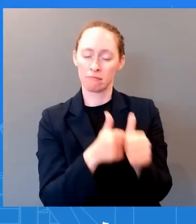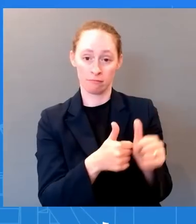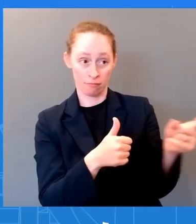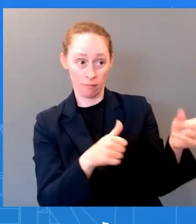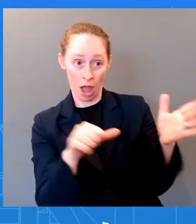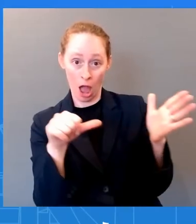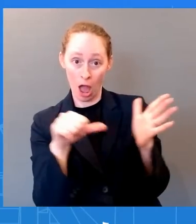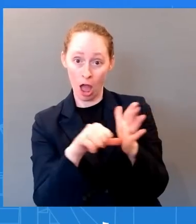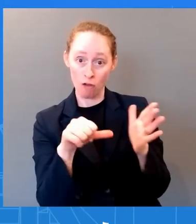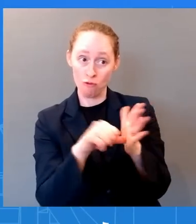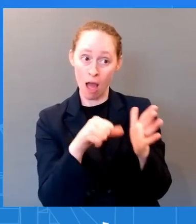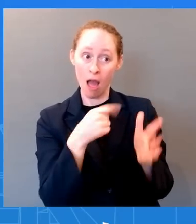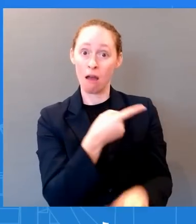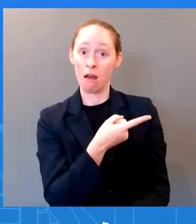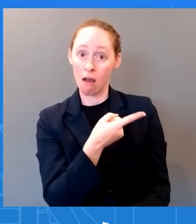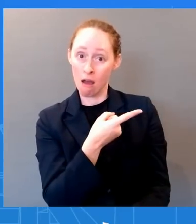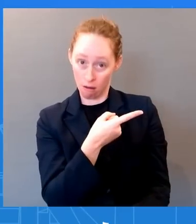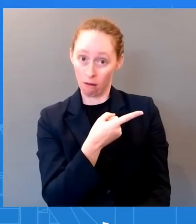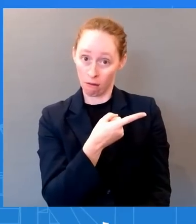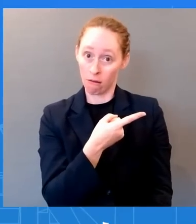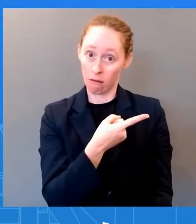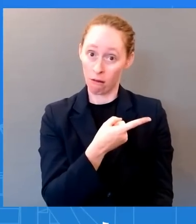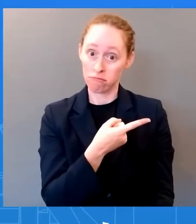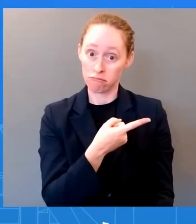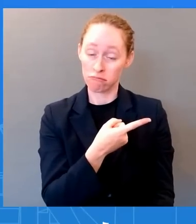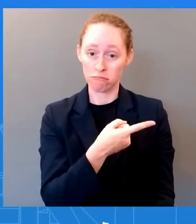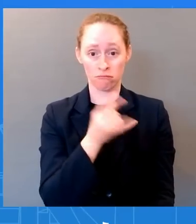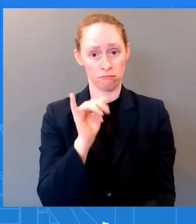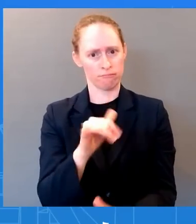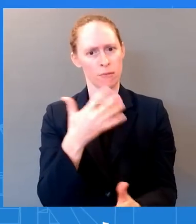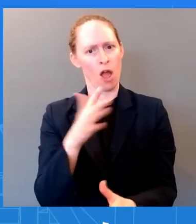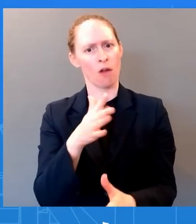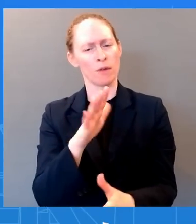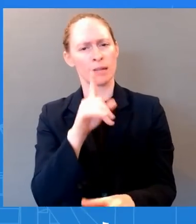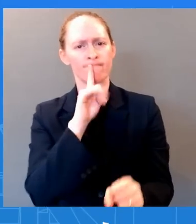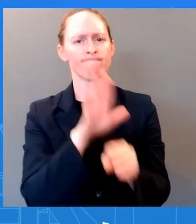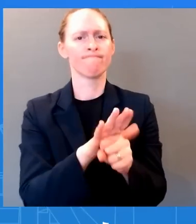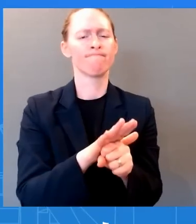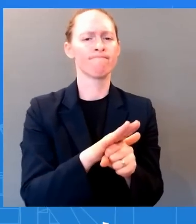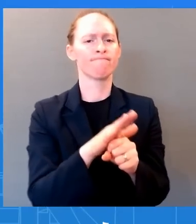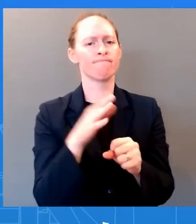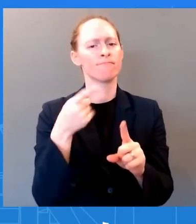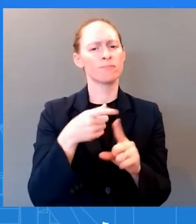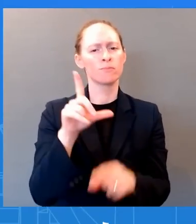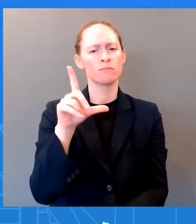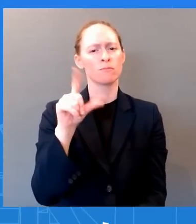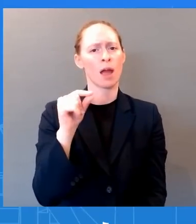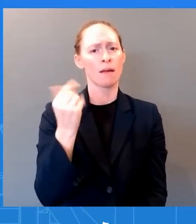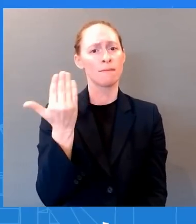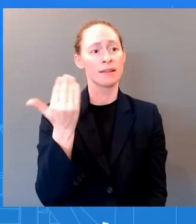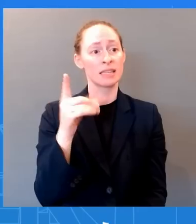under the 2015 deal, then we're prepared to do the same. As it relates to last week and the EU,